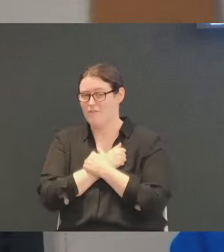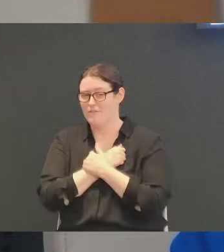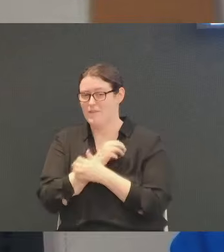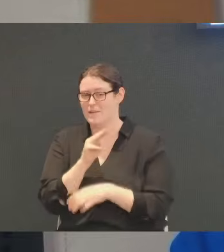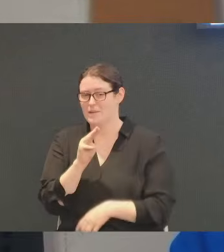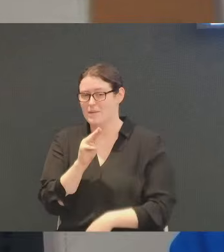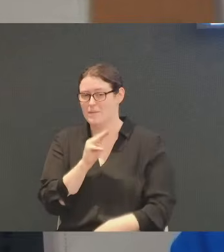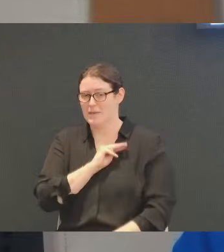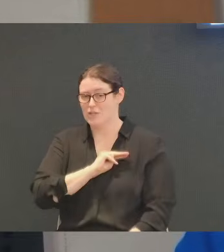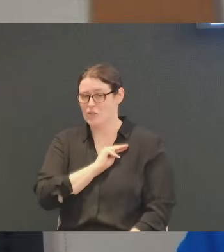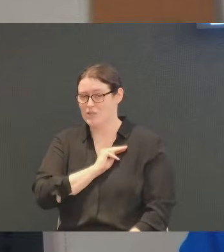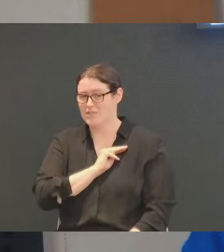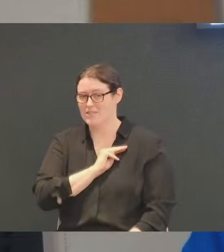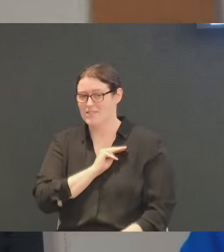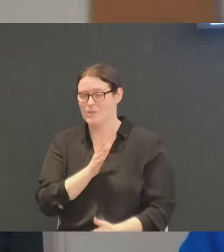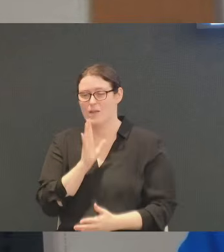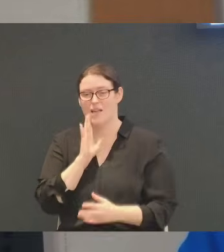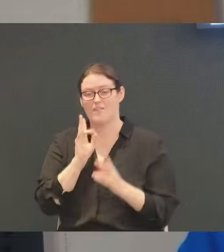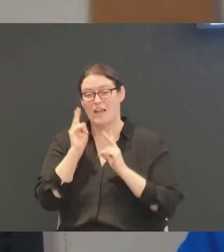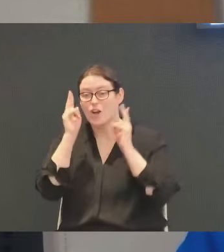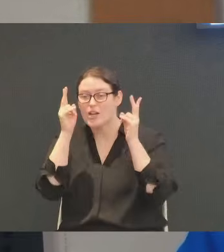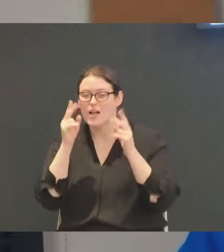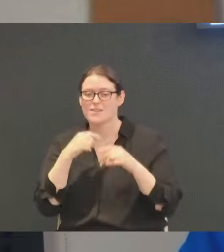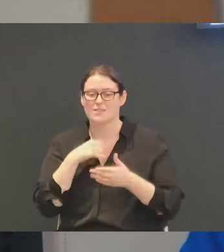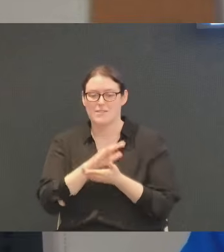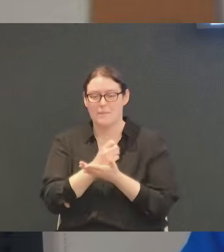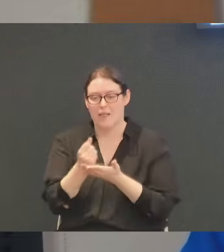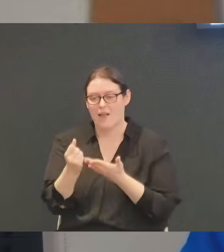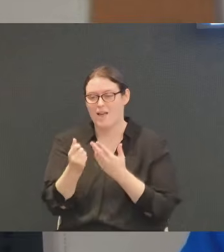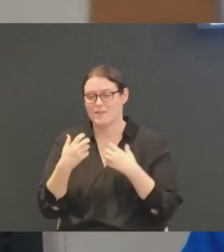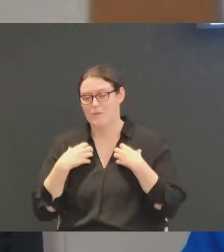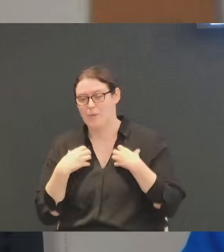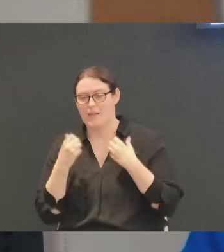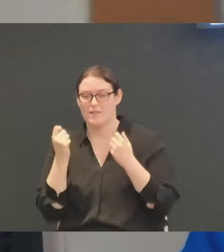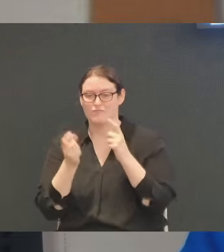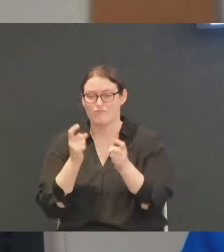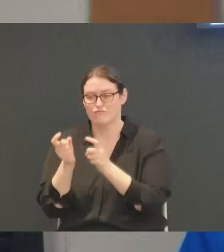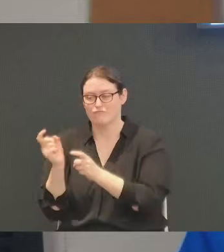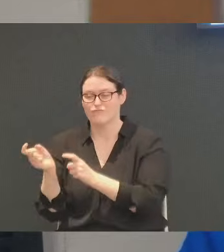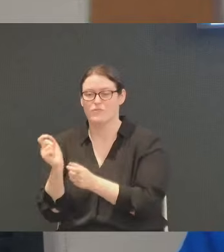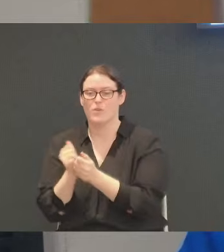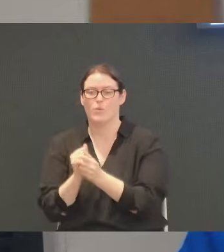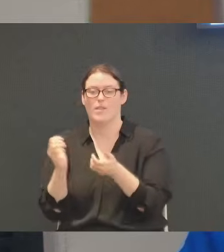supplies, school haircuts, book bags, and so much more. Partnering with the Society African-American